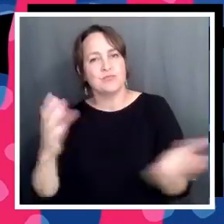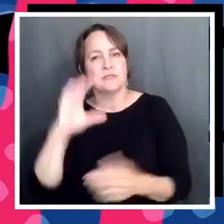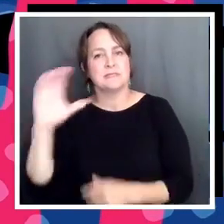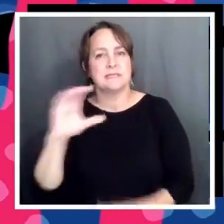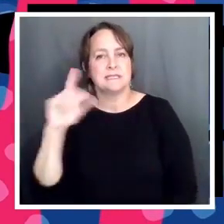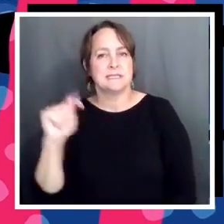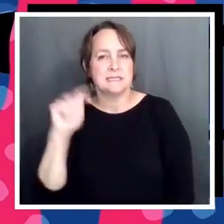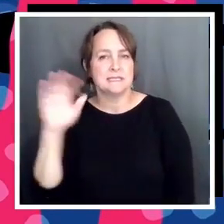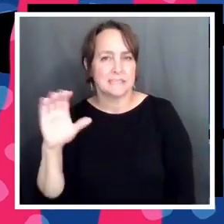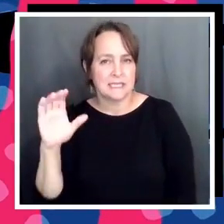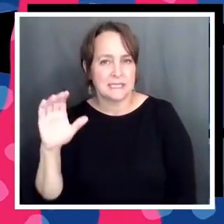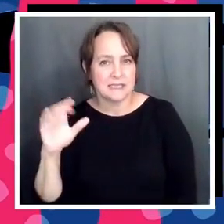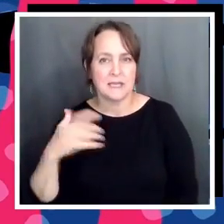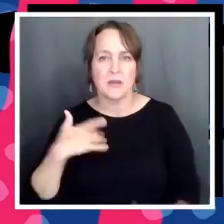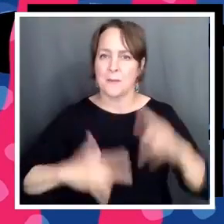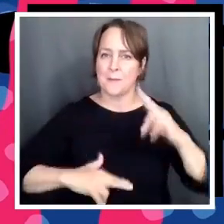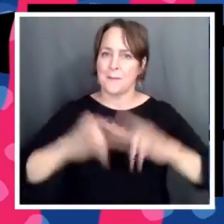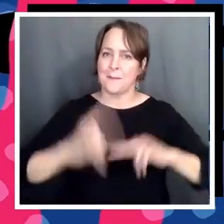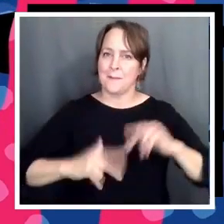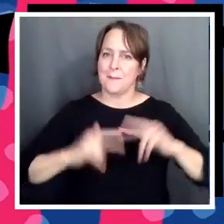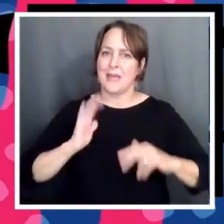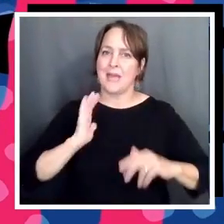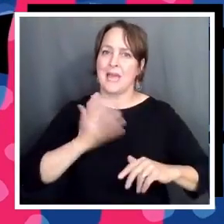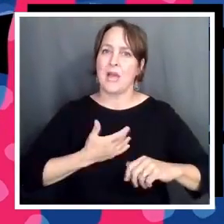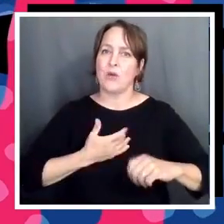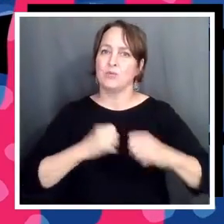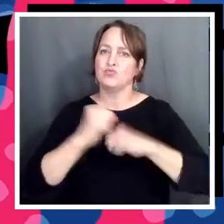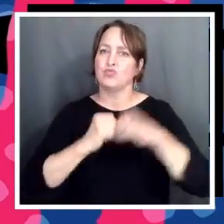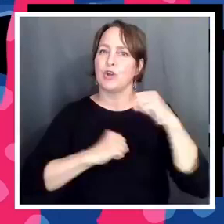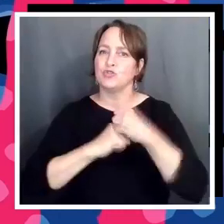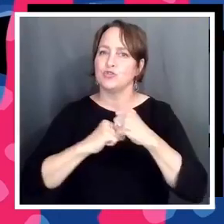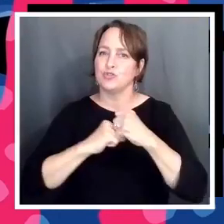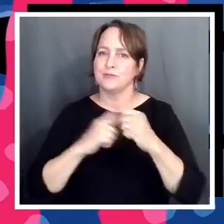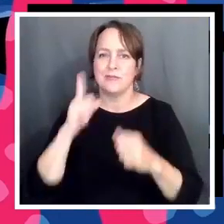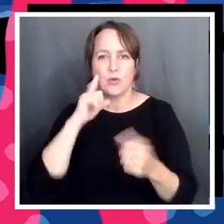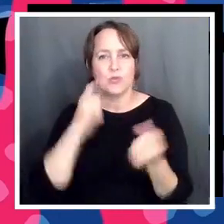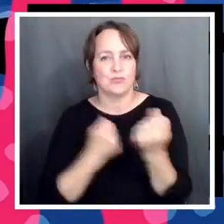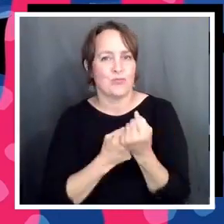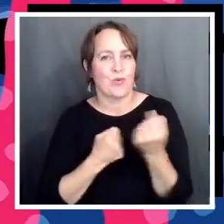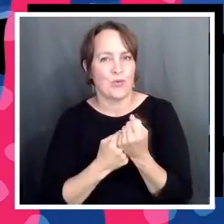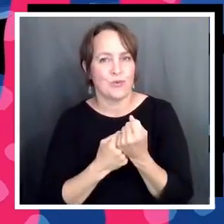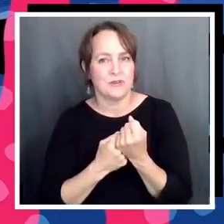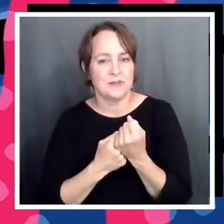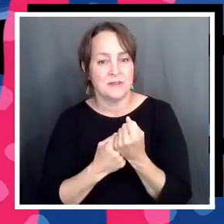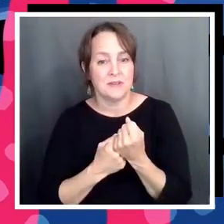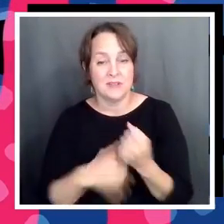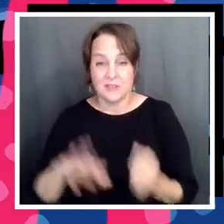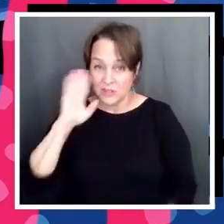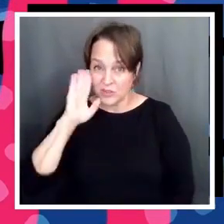AND LISTENING AND TAKING ACTION AND SHARING YOUR STORY AND LEADING THE WAY FORWARD. LIKE MANY ORGANIZATIONS, MOM'S RISING HAS A SUMMARY OF